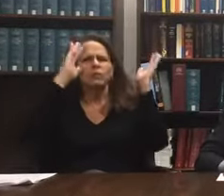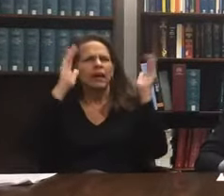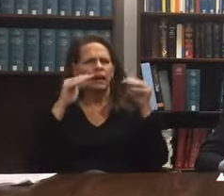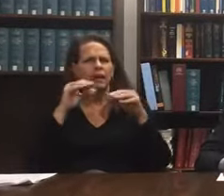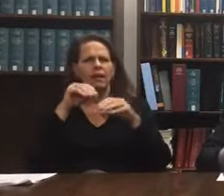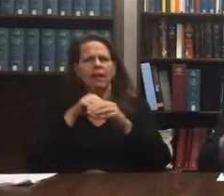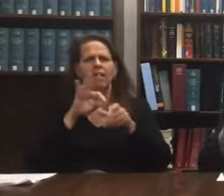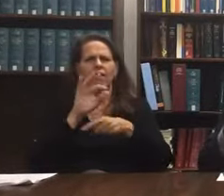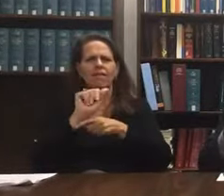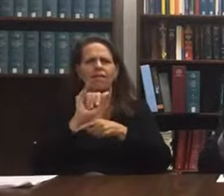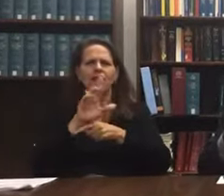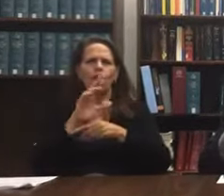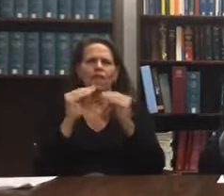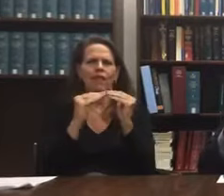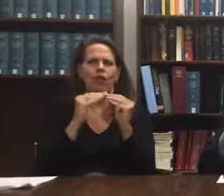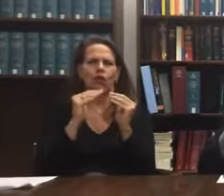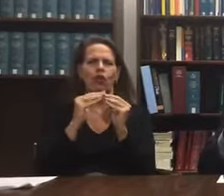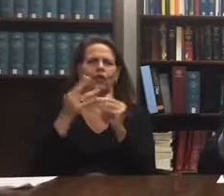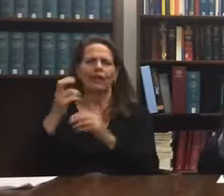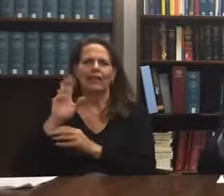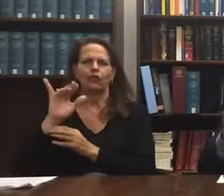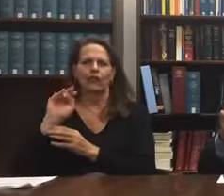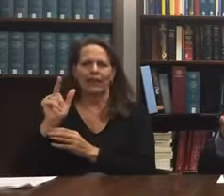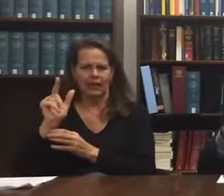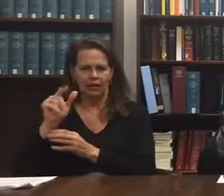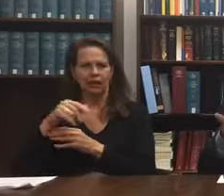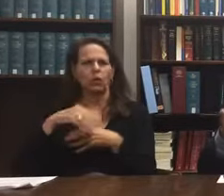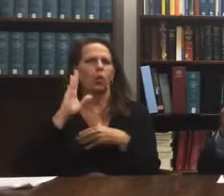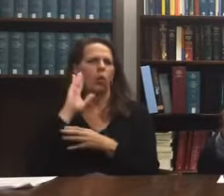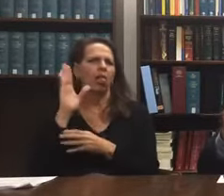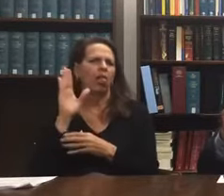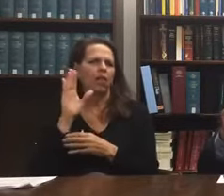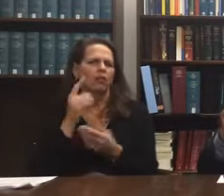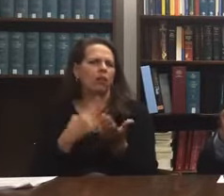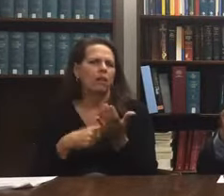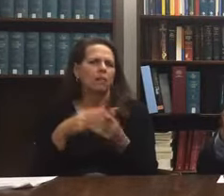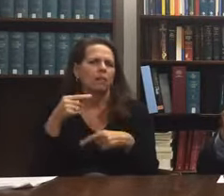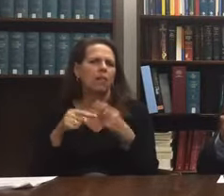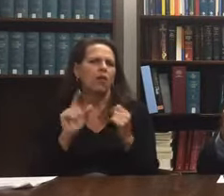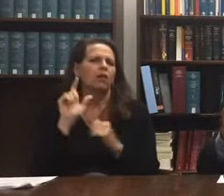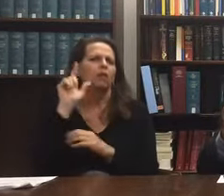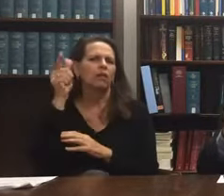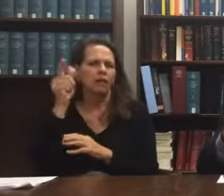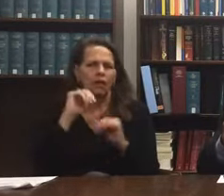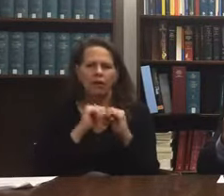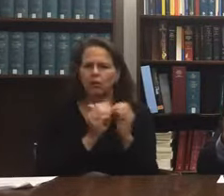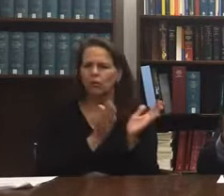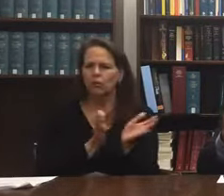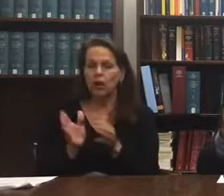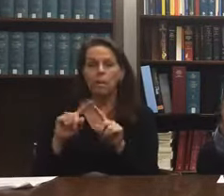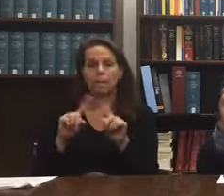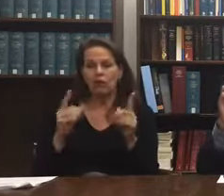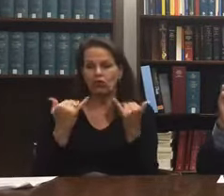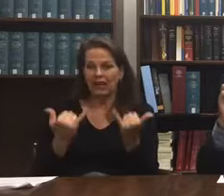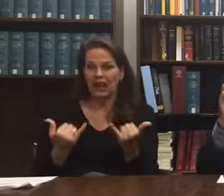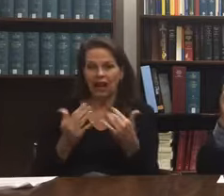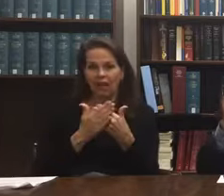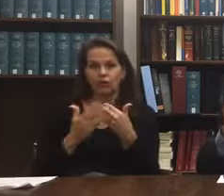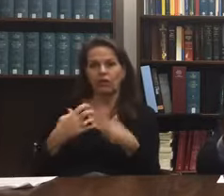hearing we're going to cover how to prepare for a fair hearing in another episode but today is really after you've asked for the appeal and you're at the